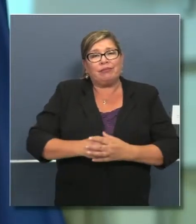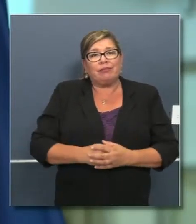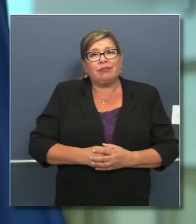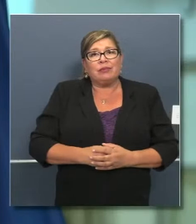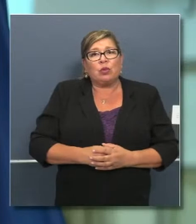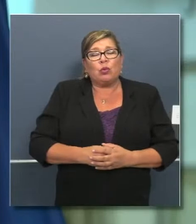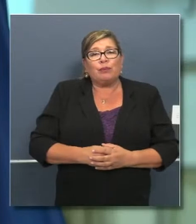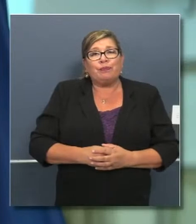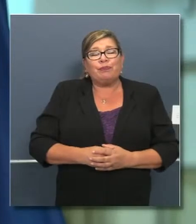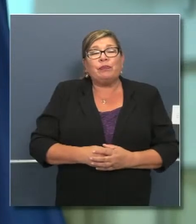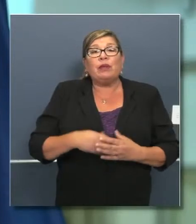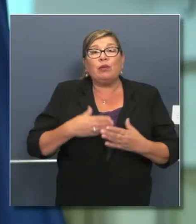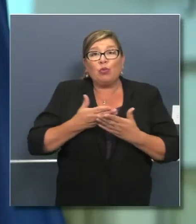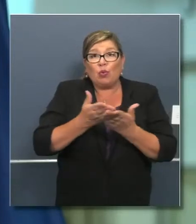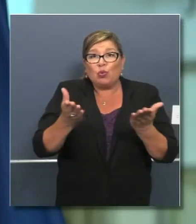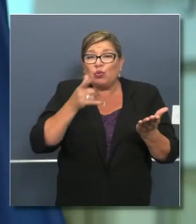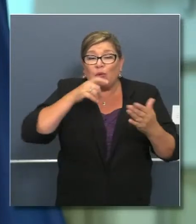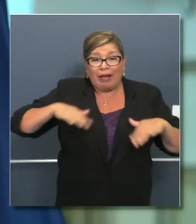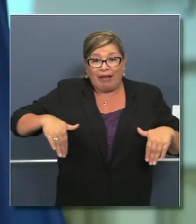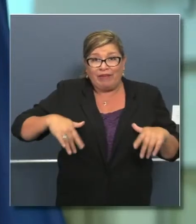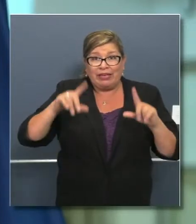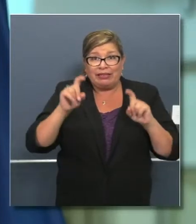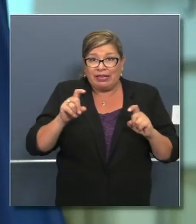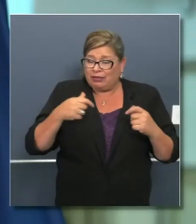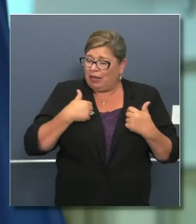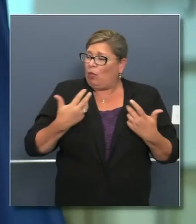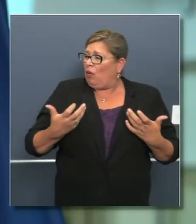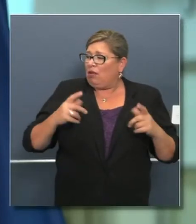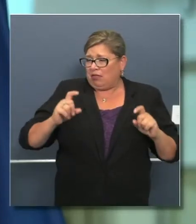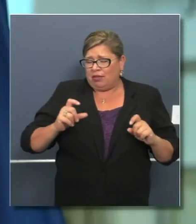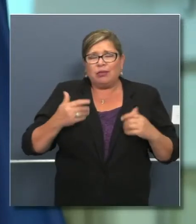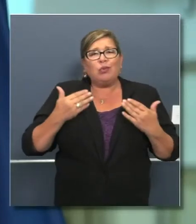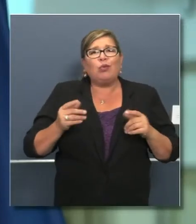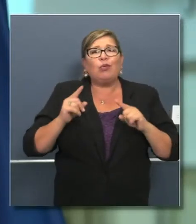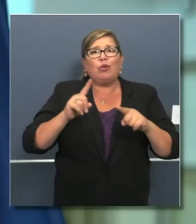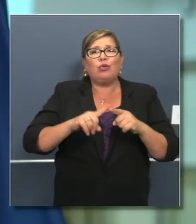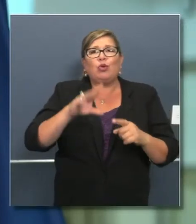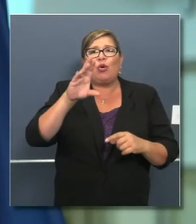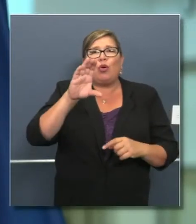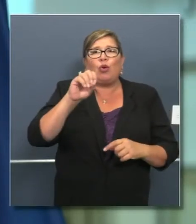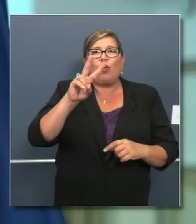haven't been tested that want to be tested go to the Cova nineteen psycho vat19.com kovat